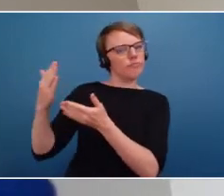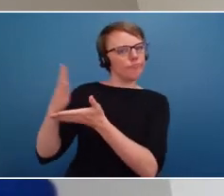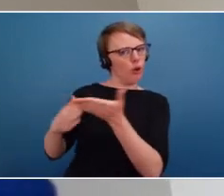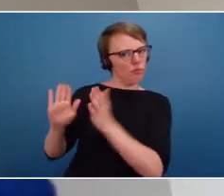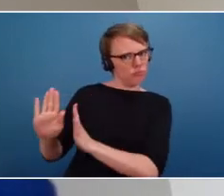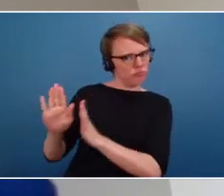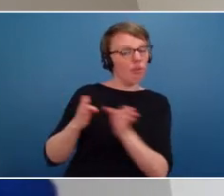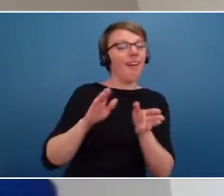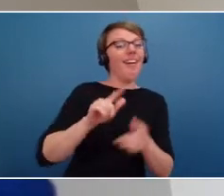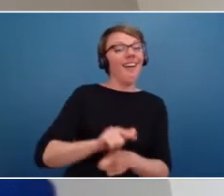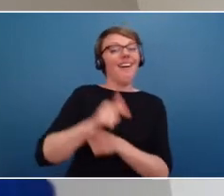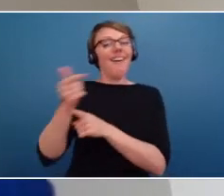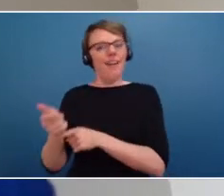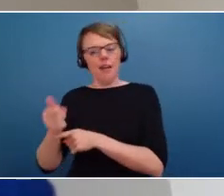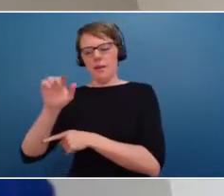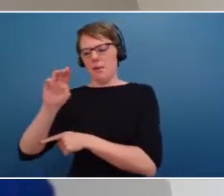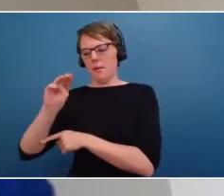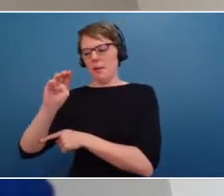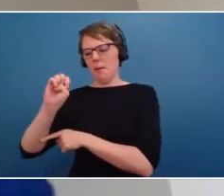And then we will have some time for Q and A at the end of that.